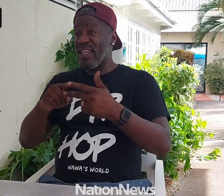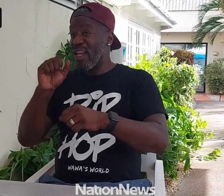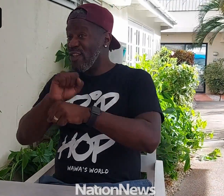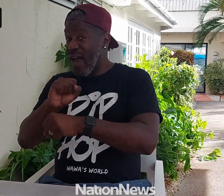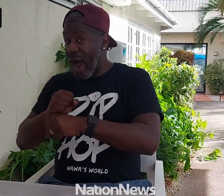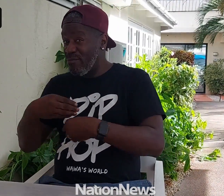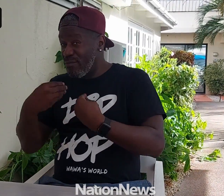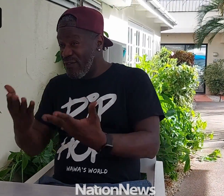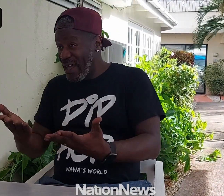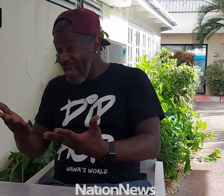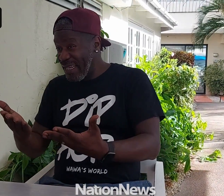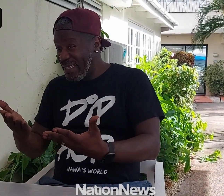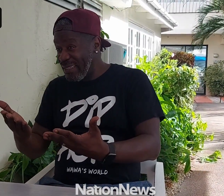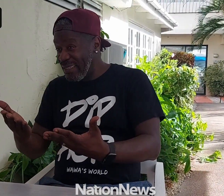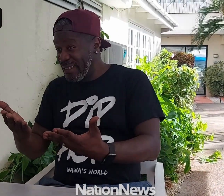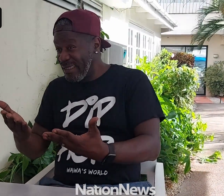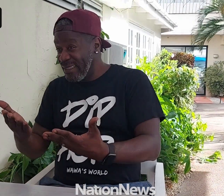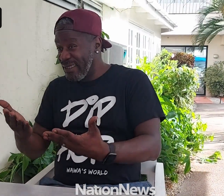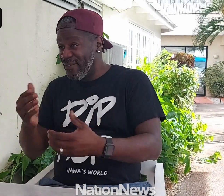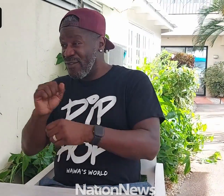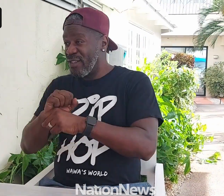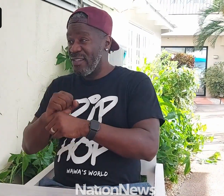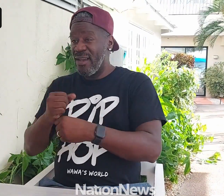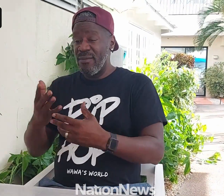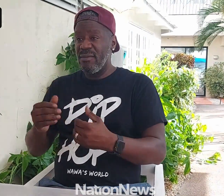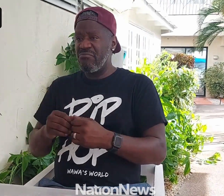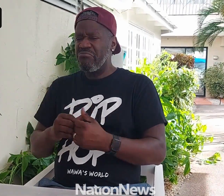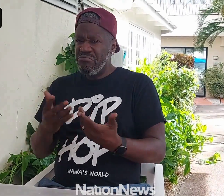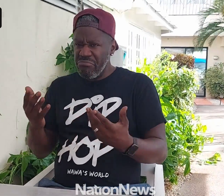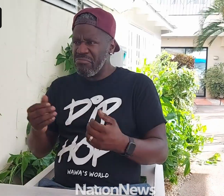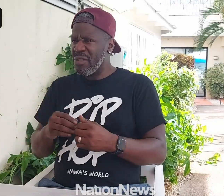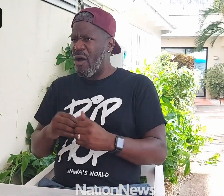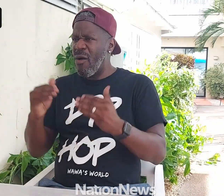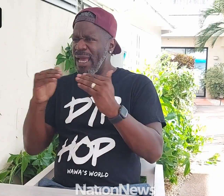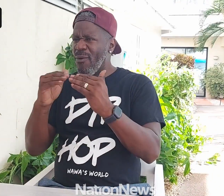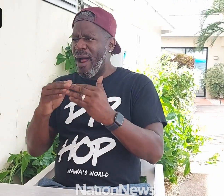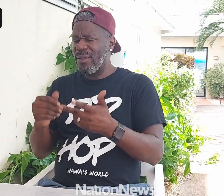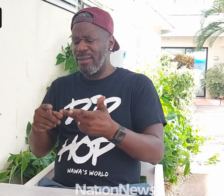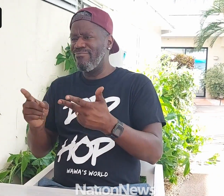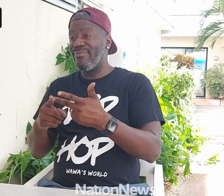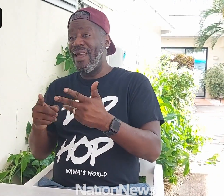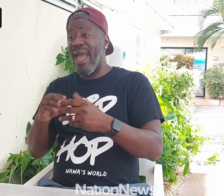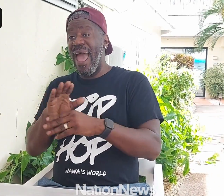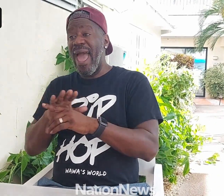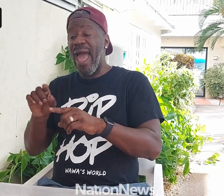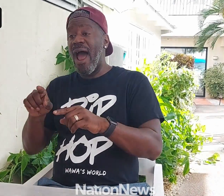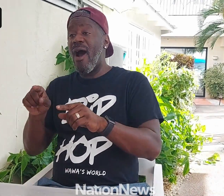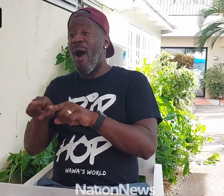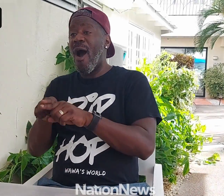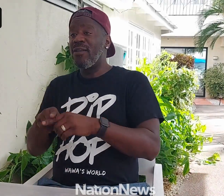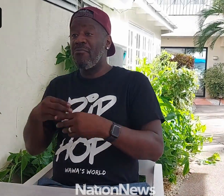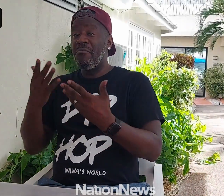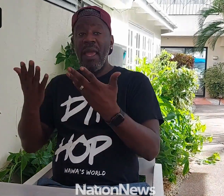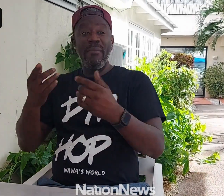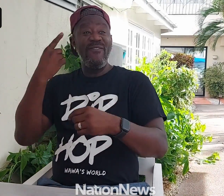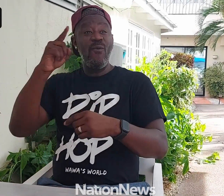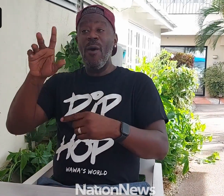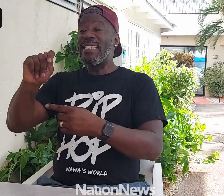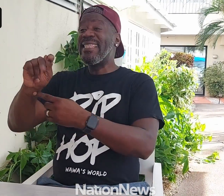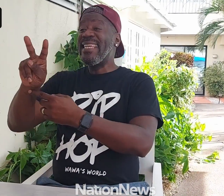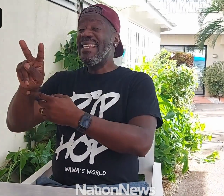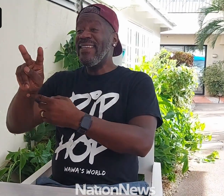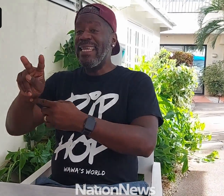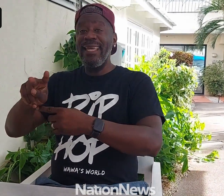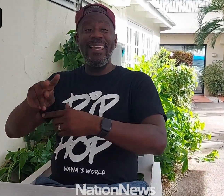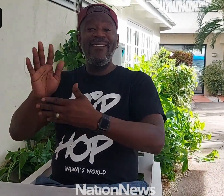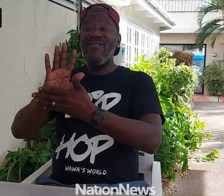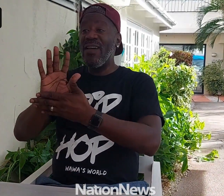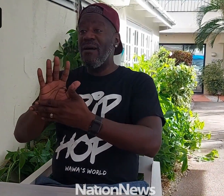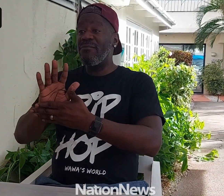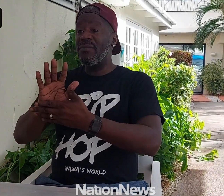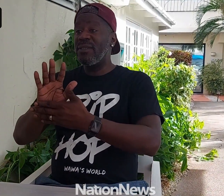of the death community and then providing job opportunities but equality and maybe